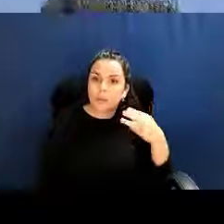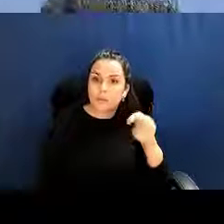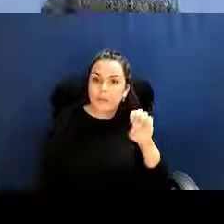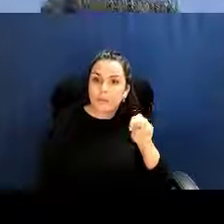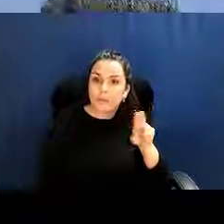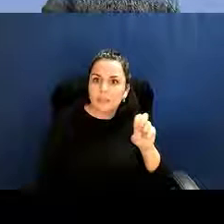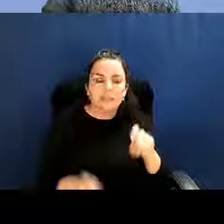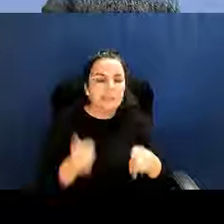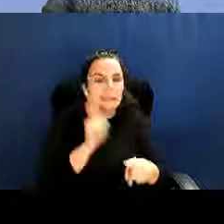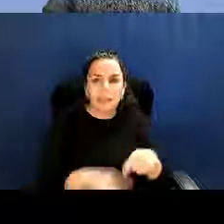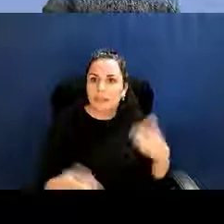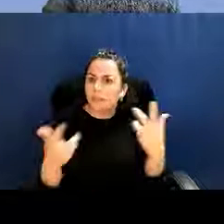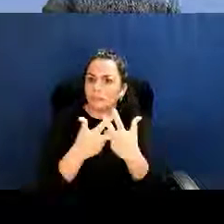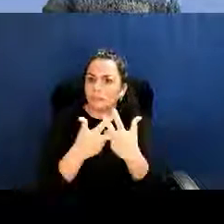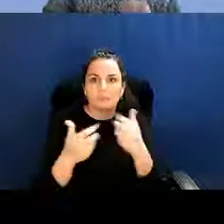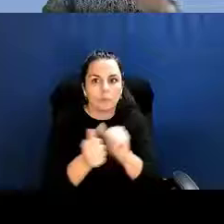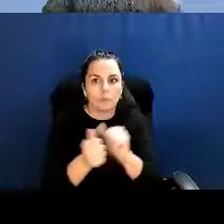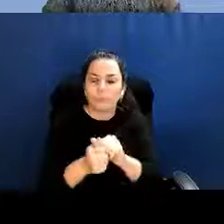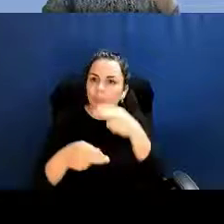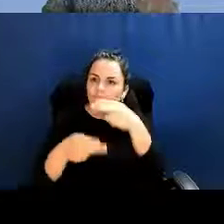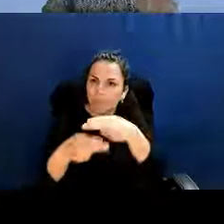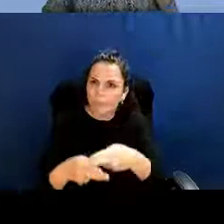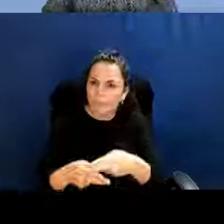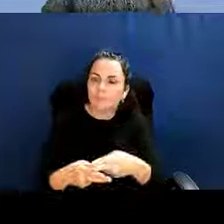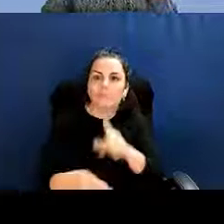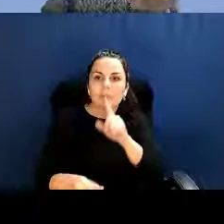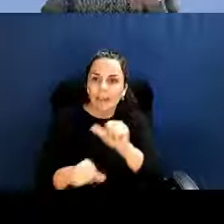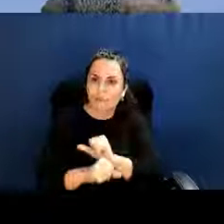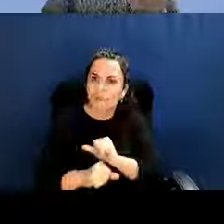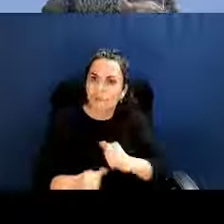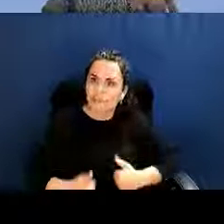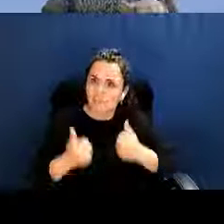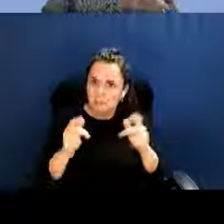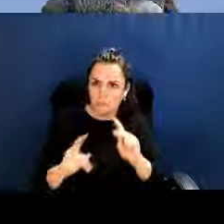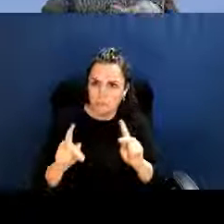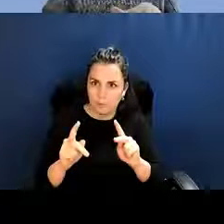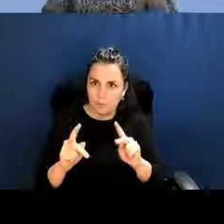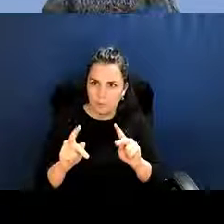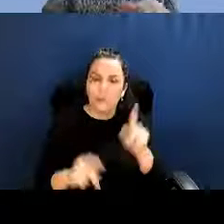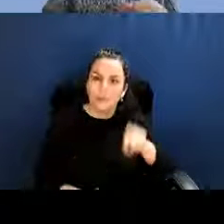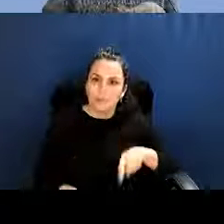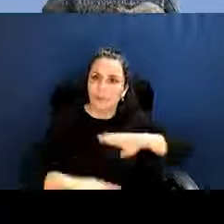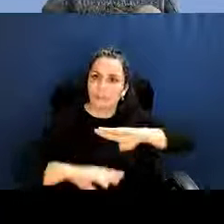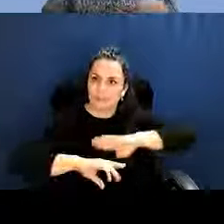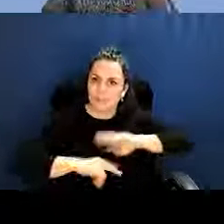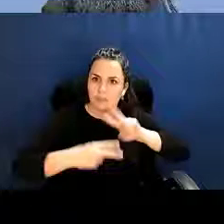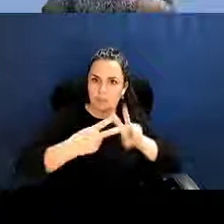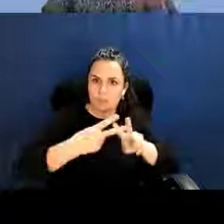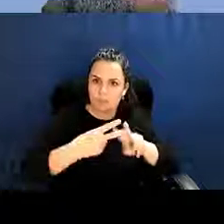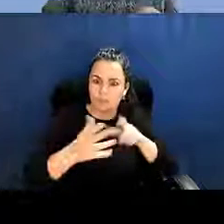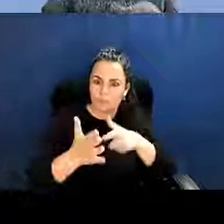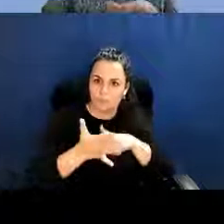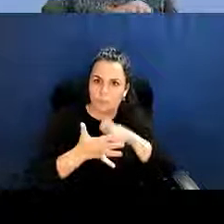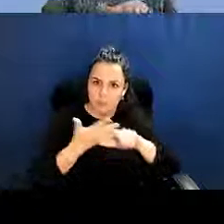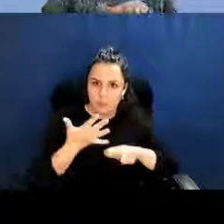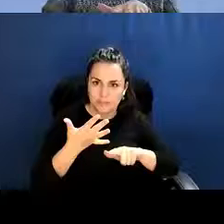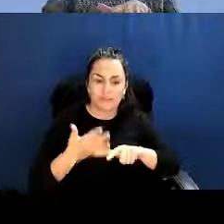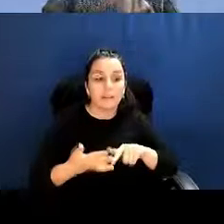All right, so those two conditions must be met for this to be called not human subjects research.